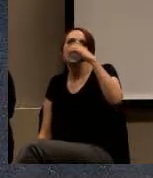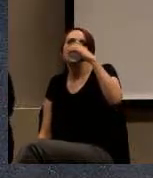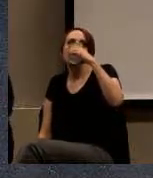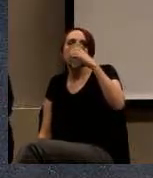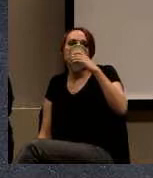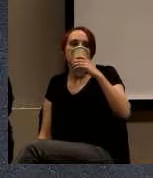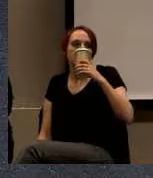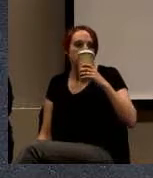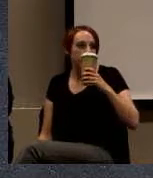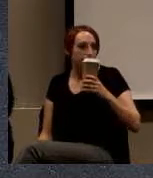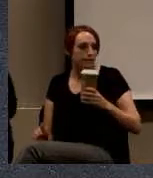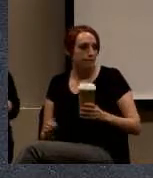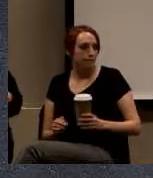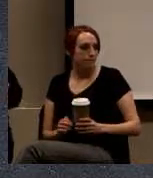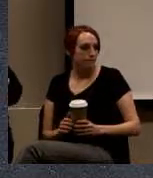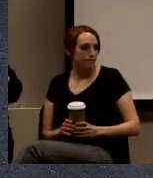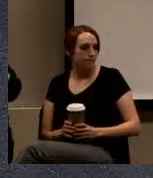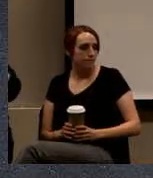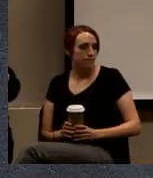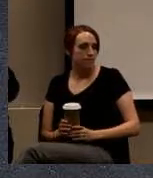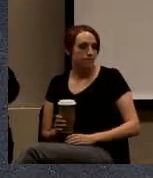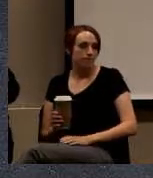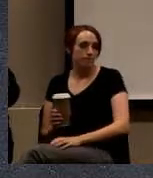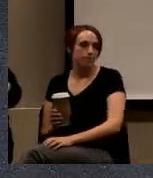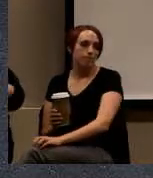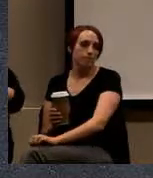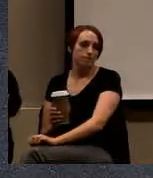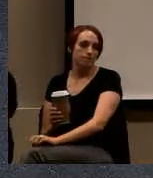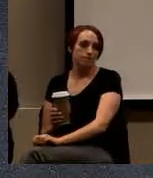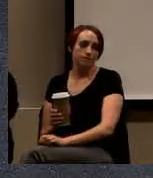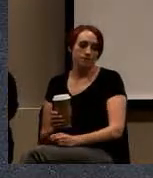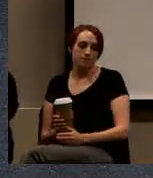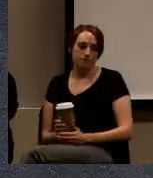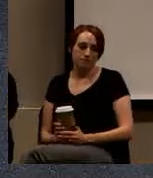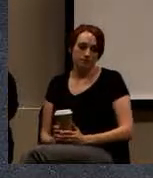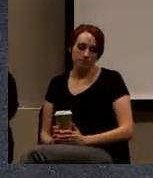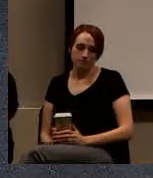So, we have a number of resources available and I